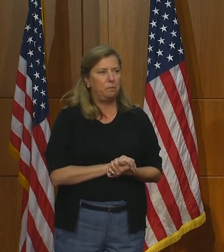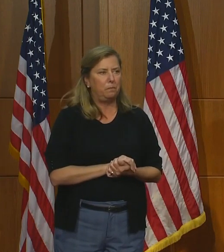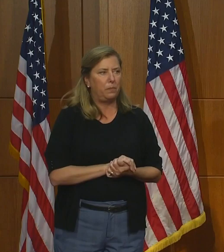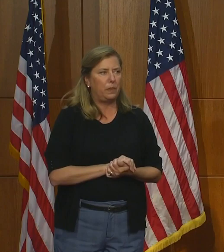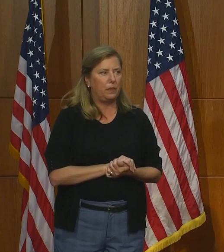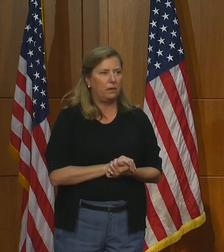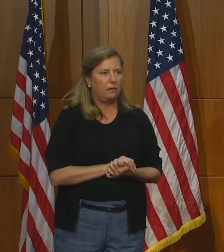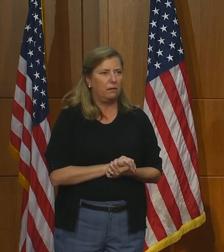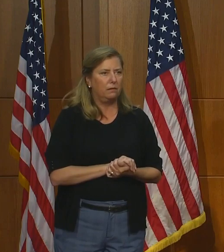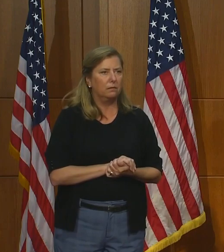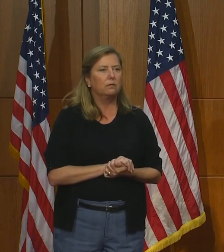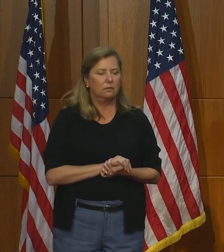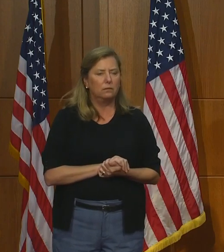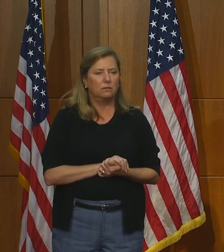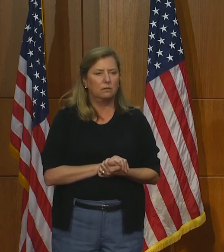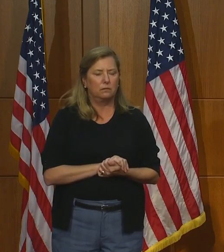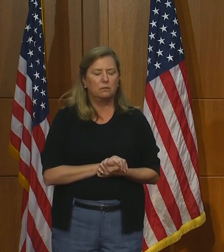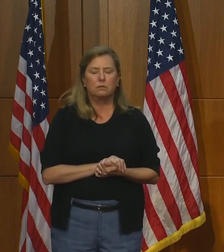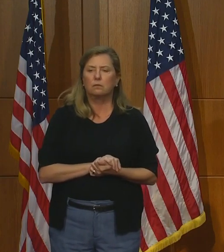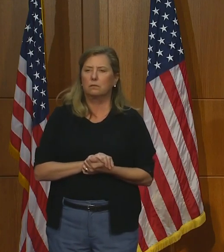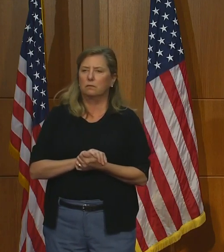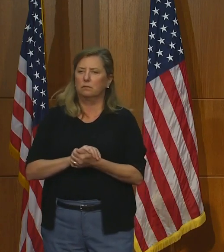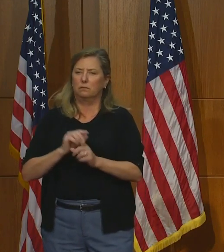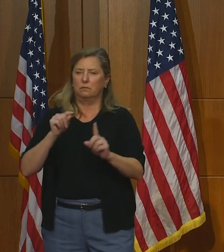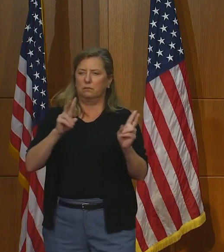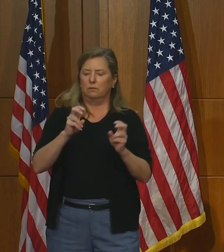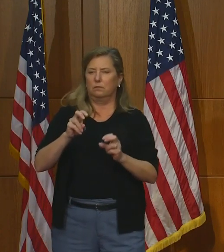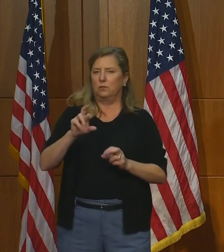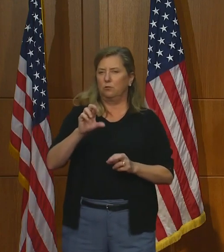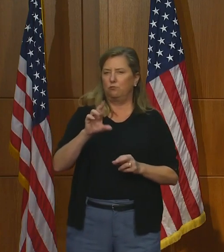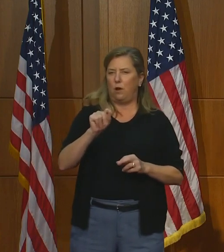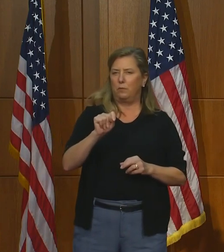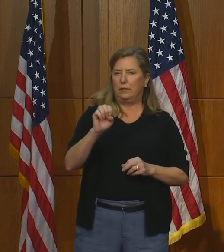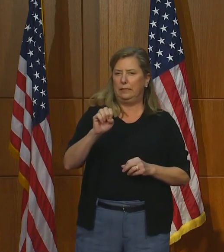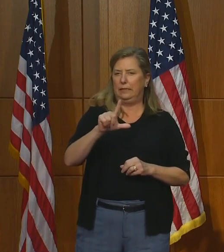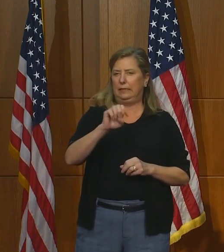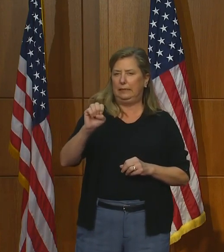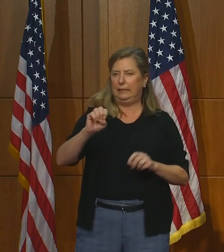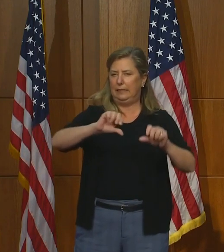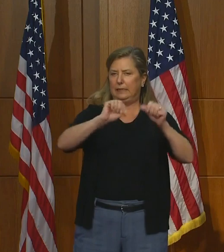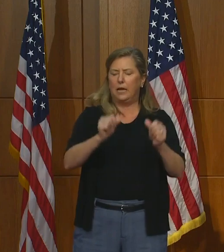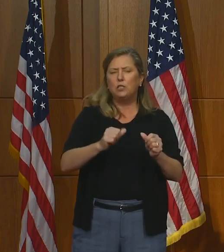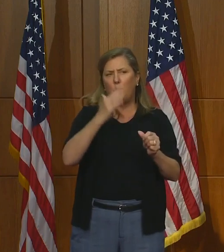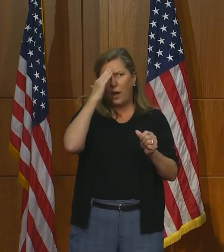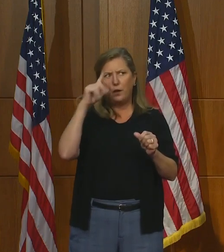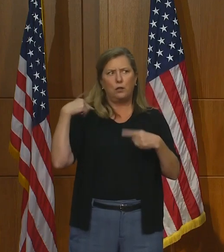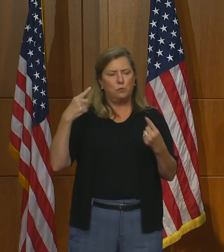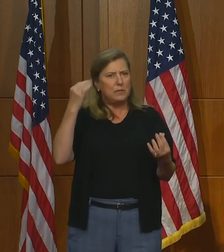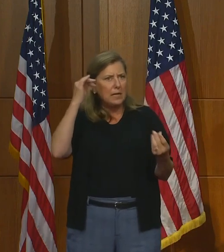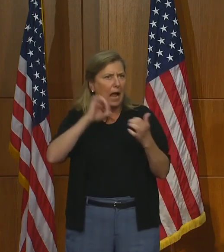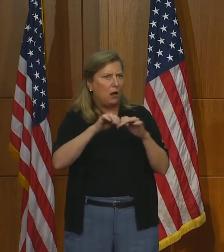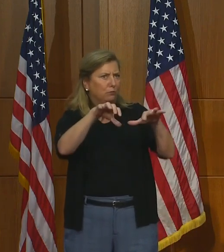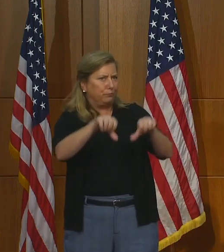GOVERNOR WE KNOW YOU'VE BEEN- GOING BACK TO STATUTE. PREPARING THE LEGALITY OF THAT